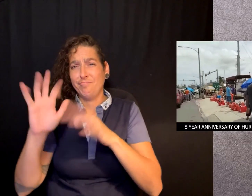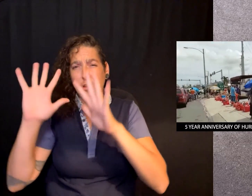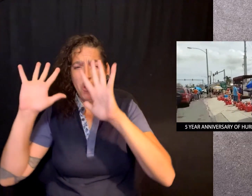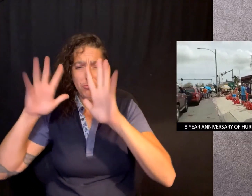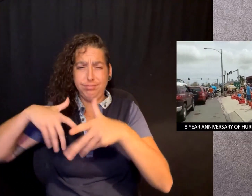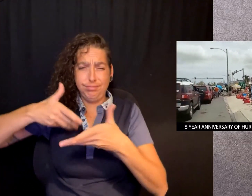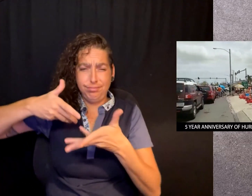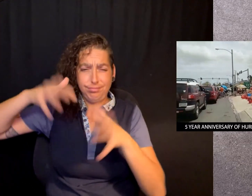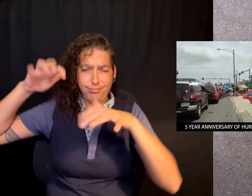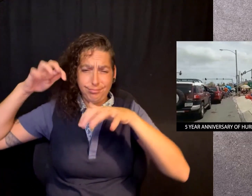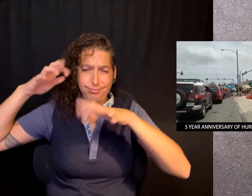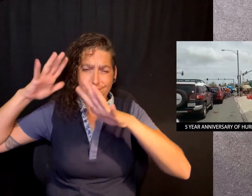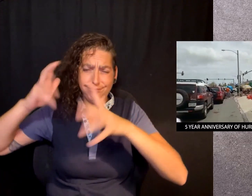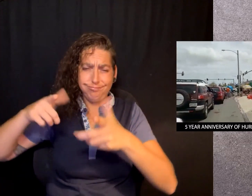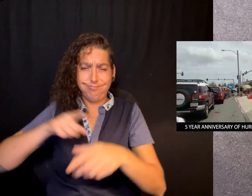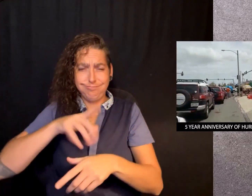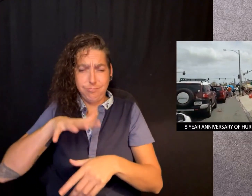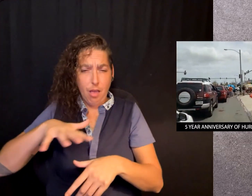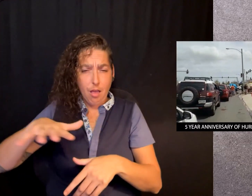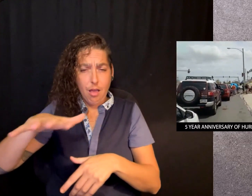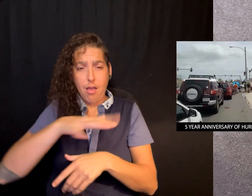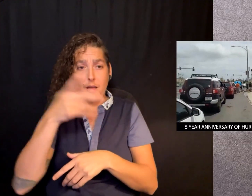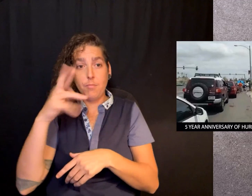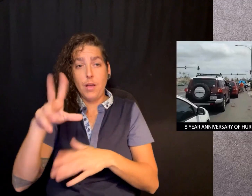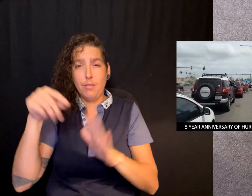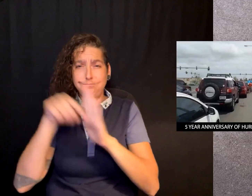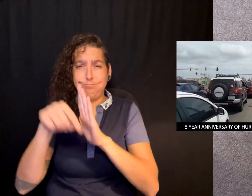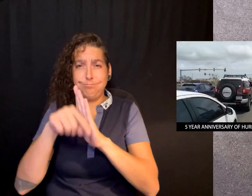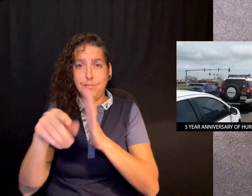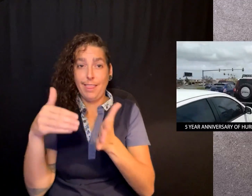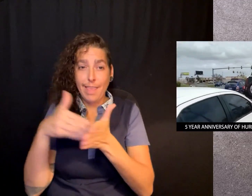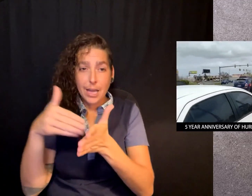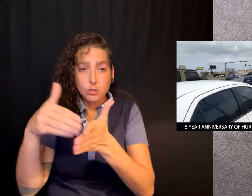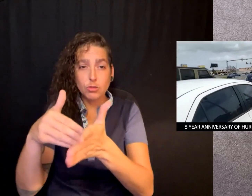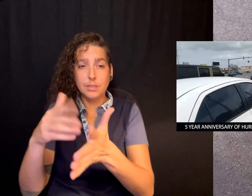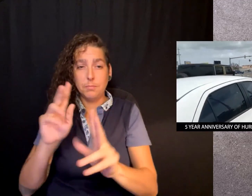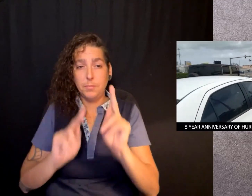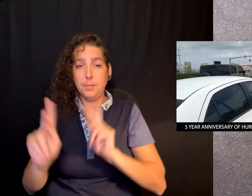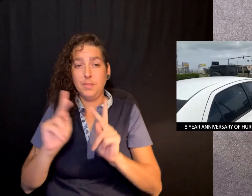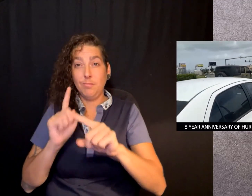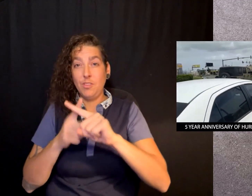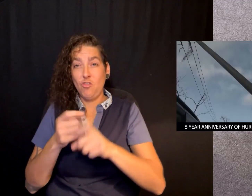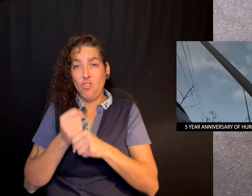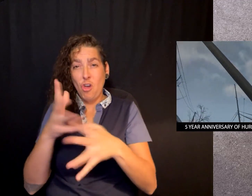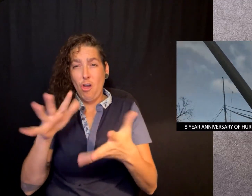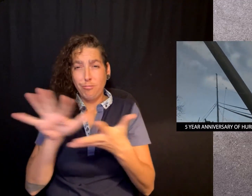landfall in Puerto Rico killing thousands of people and caused massive damage to the